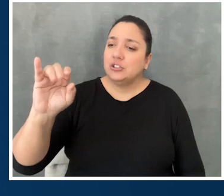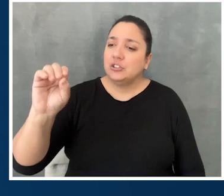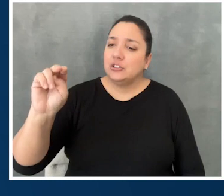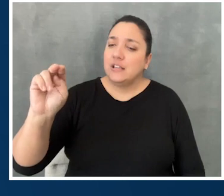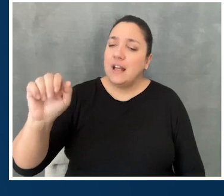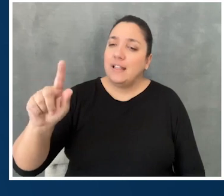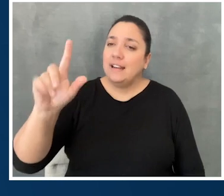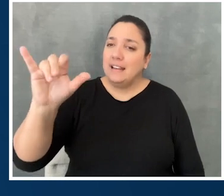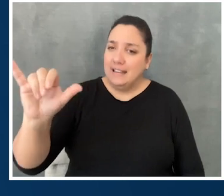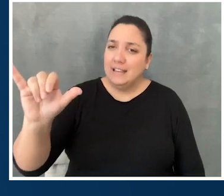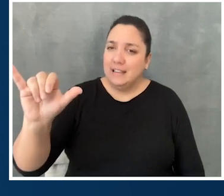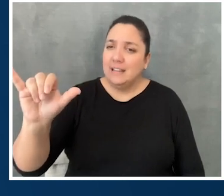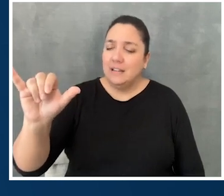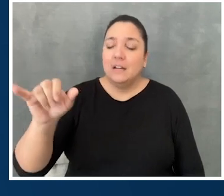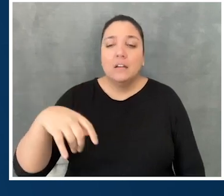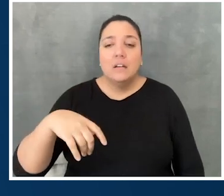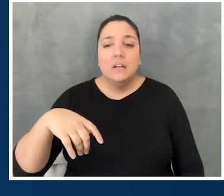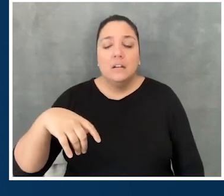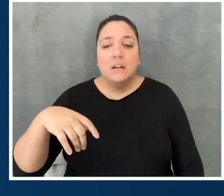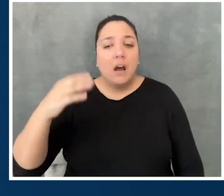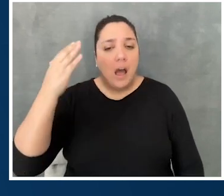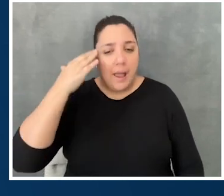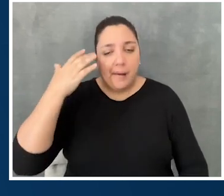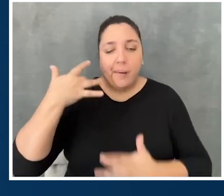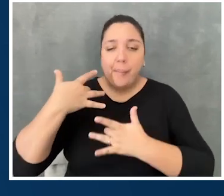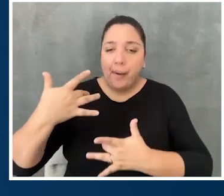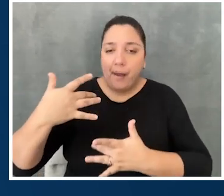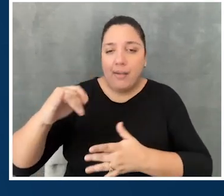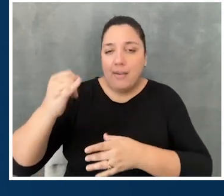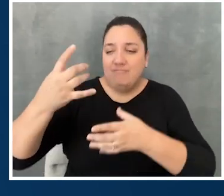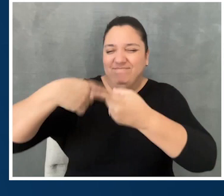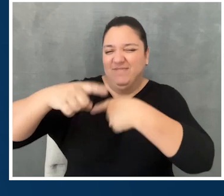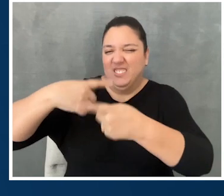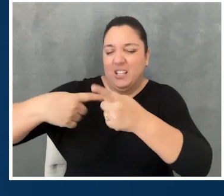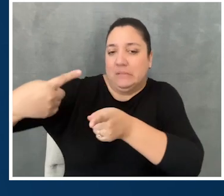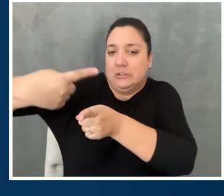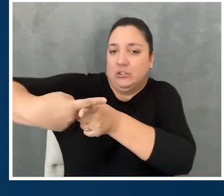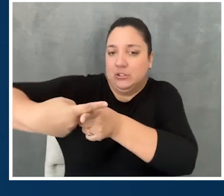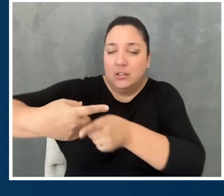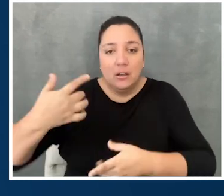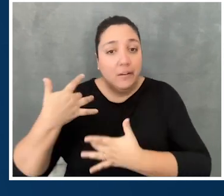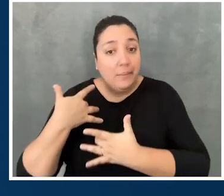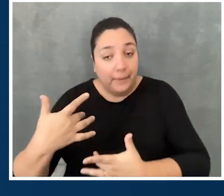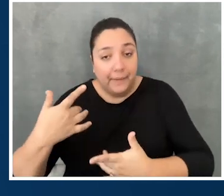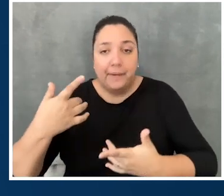I feel like we're talking about intersectionality all the time within organizations who are either advocacy organizations